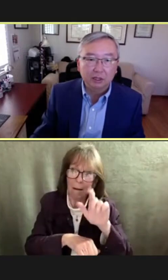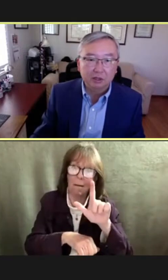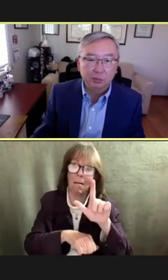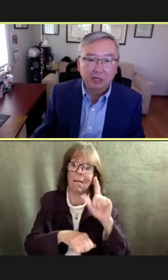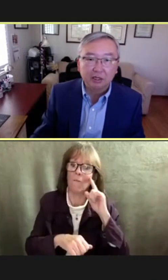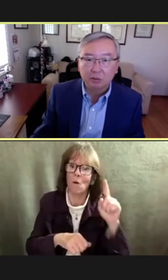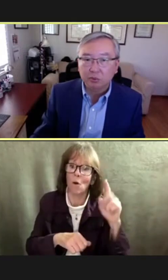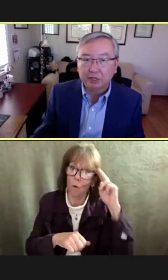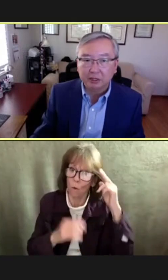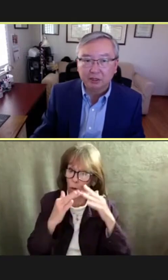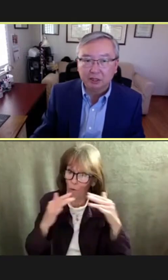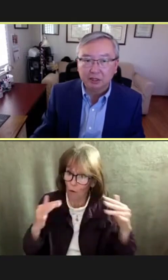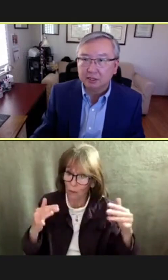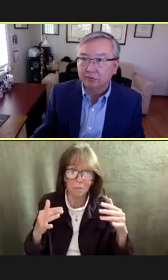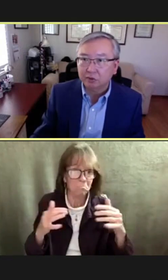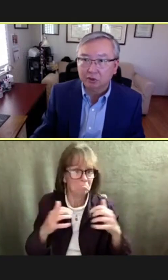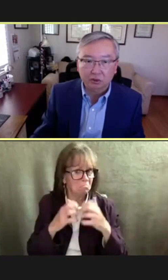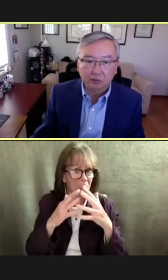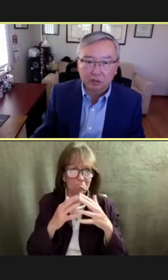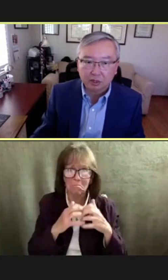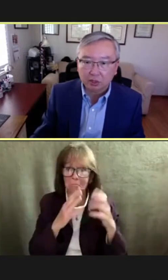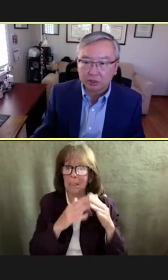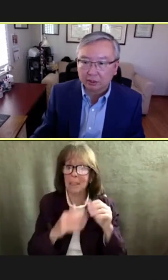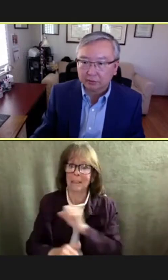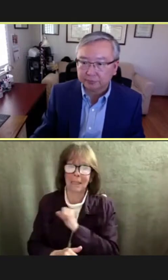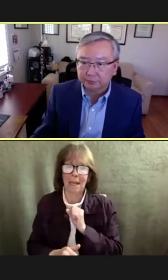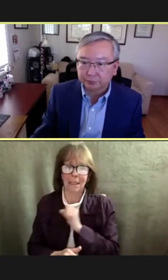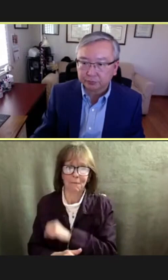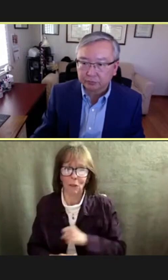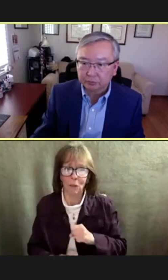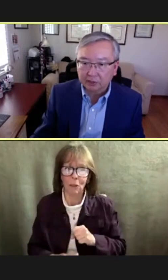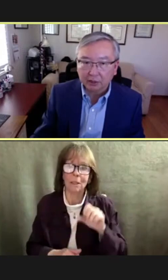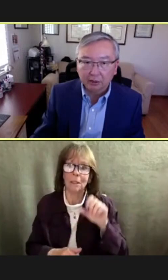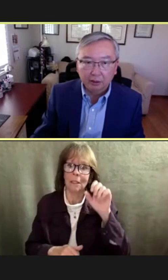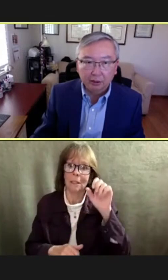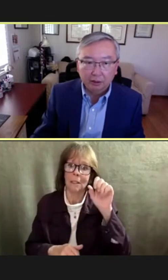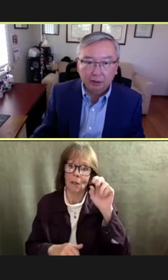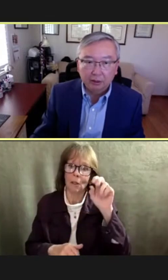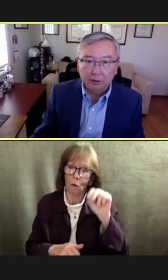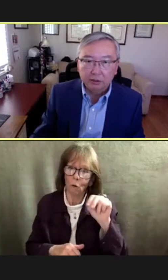which is being implemented in the Stanford Neurodiversity Project.